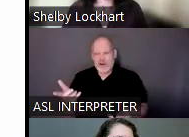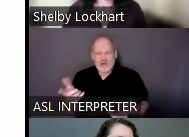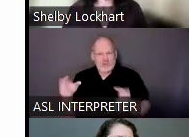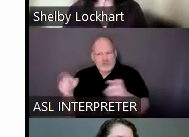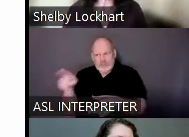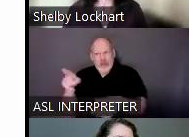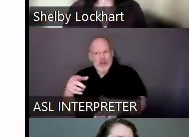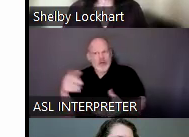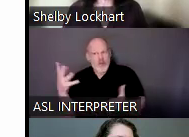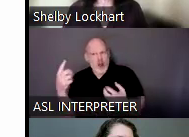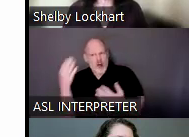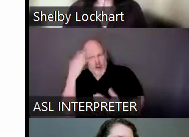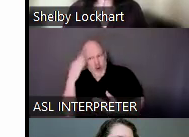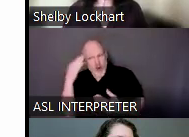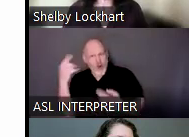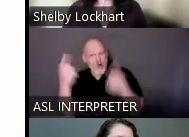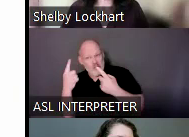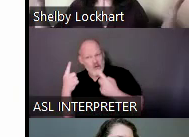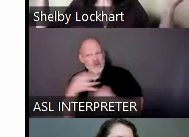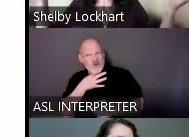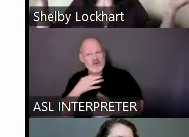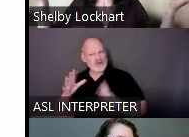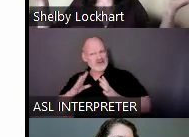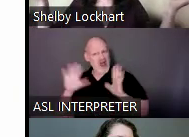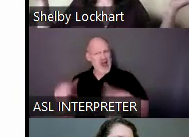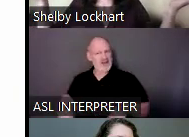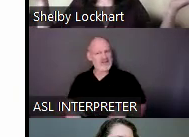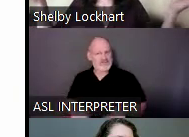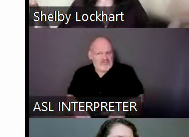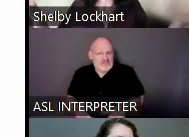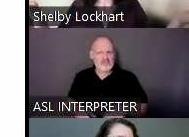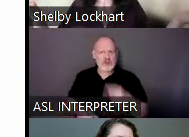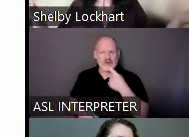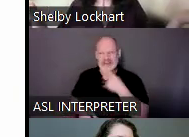hold space for a couple weeks and say we don't know either. What if we all went and